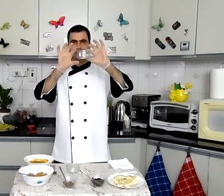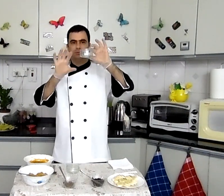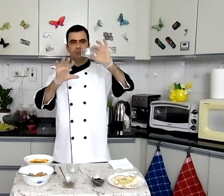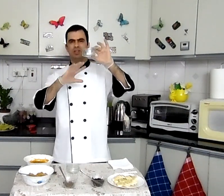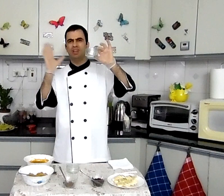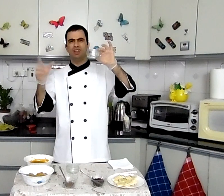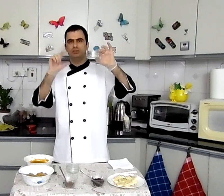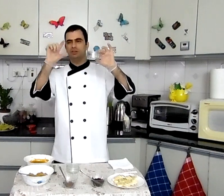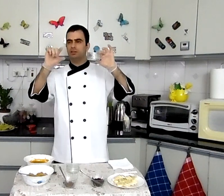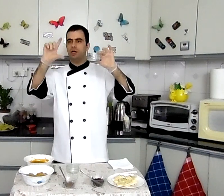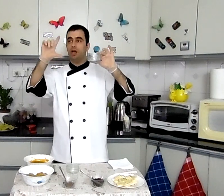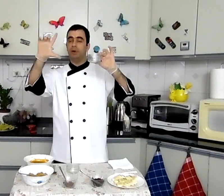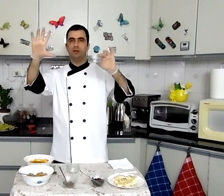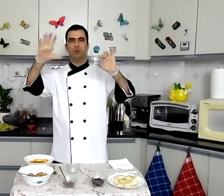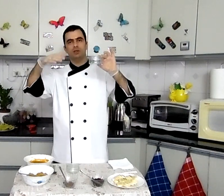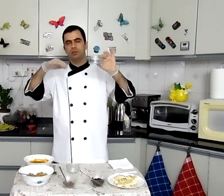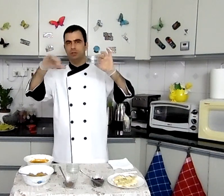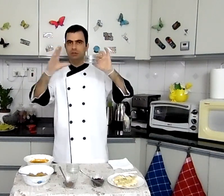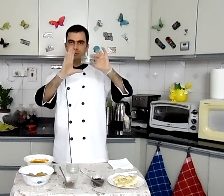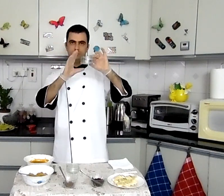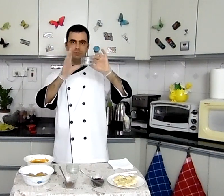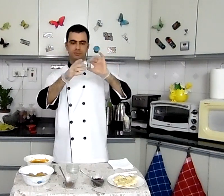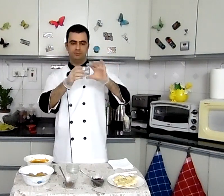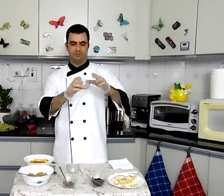You can use any cup size you like يمكنكم استعمال أي حجم أكواب الذي تفضلون